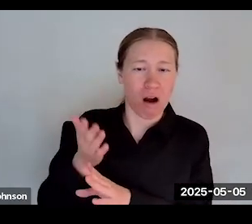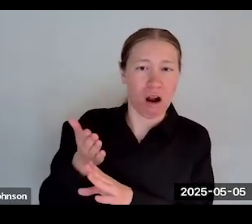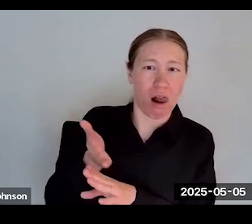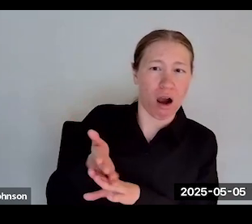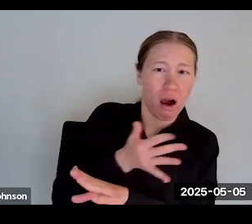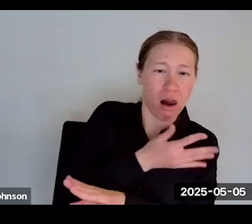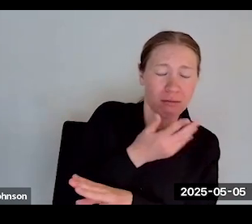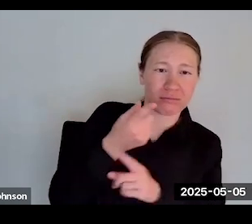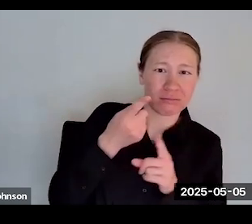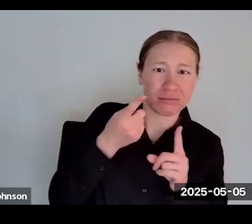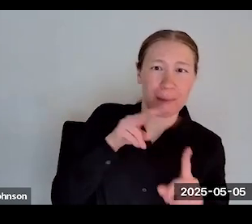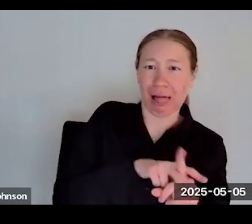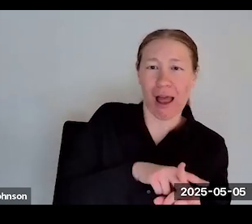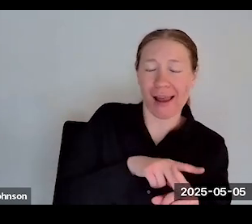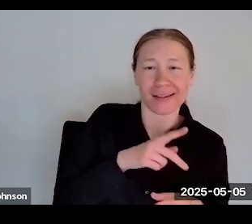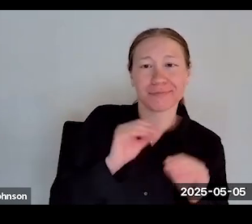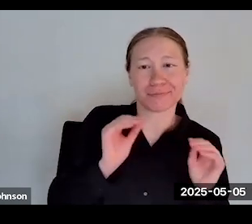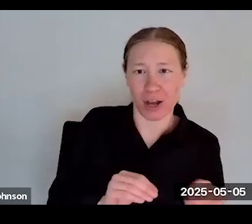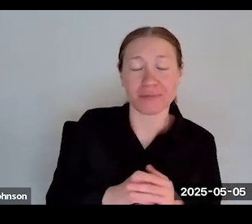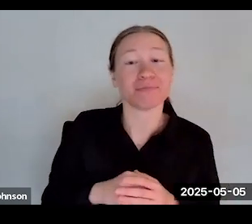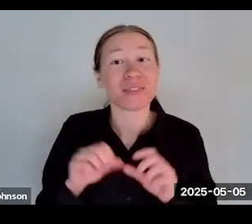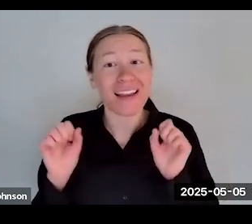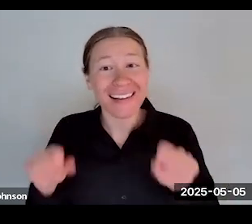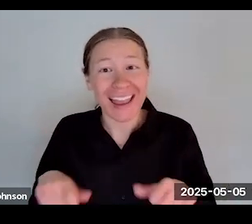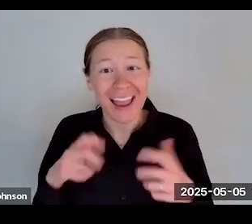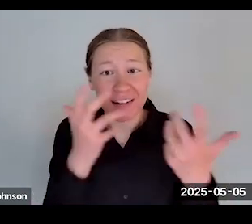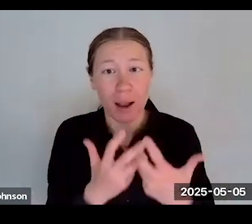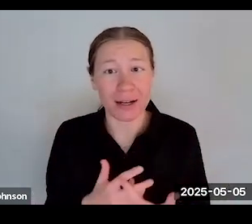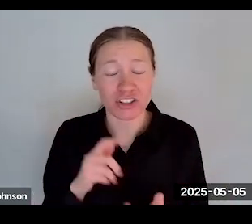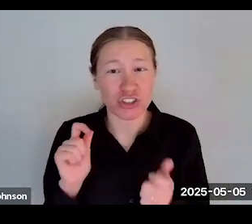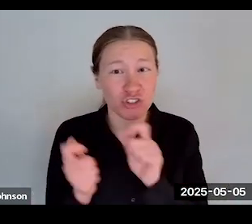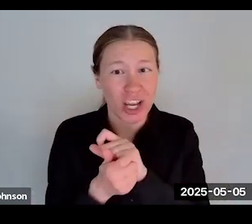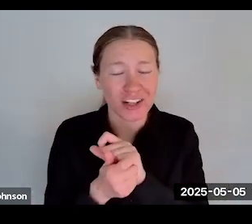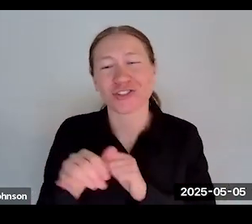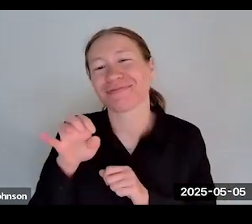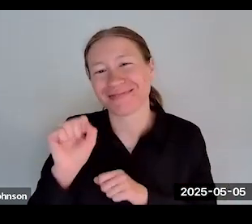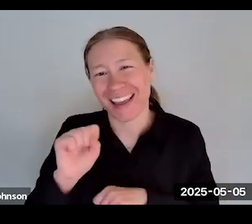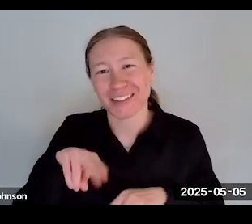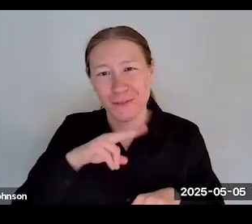Can accommodations change? Yes, of course, all accommodations can be amended at any time.